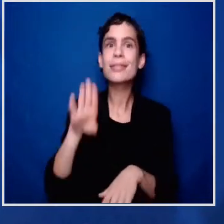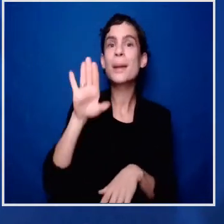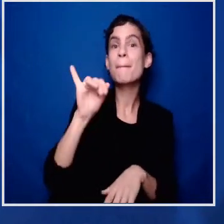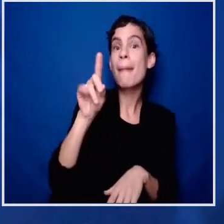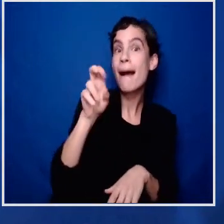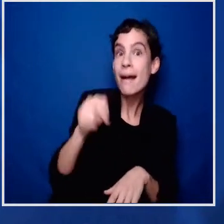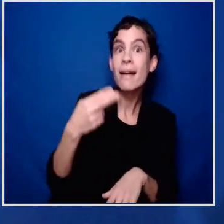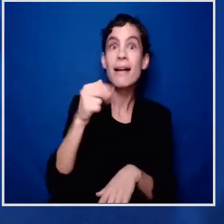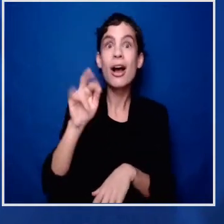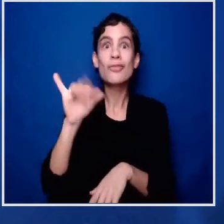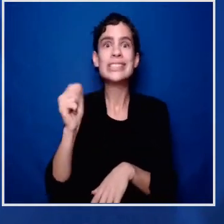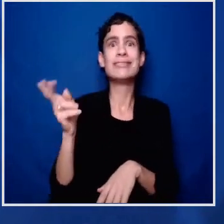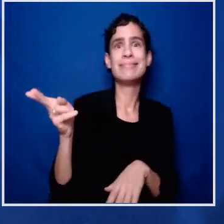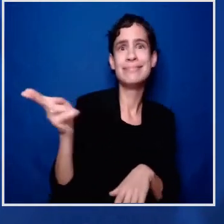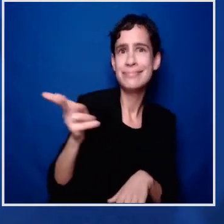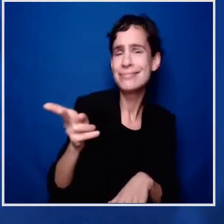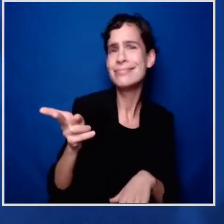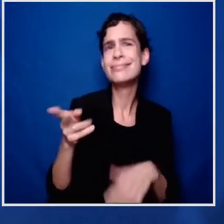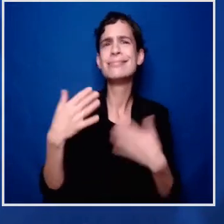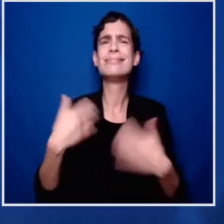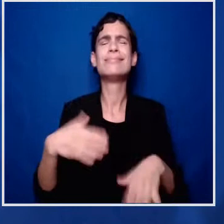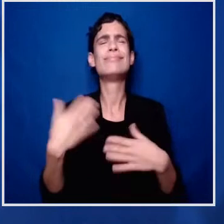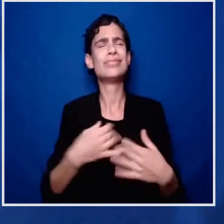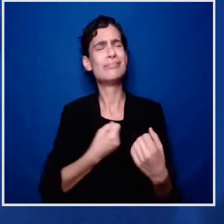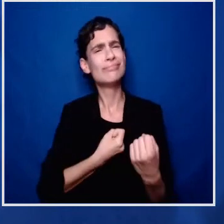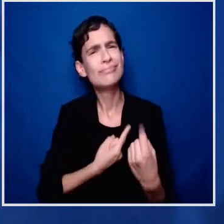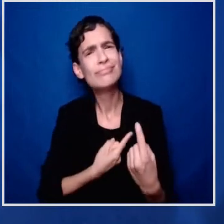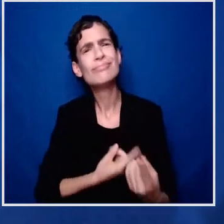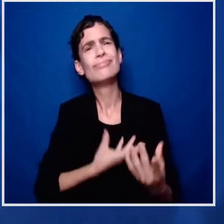ECONOMY THAT SERVES THE SOUTH PRESIDENT-ELECT BIDEN, AND VICE PRESIDENT-ELECT HARRIS ARE